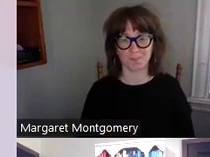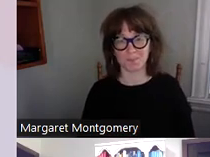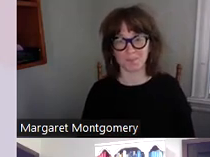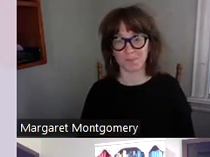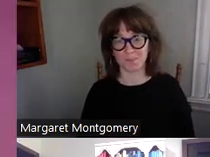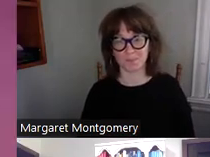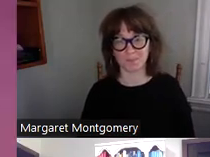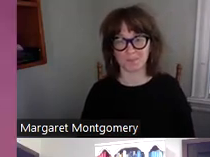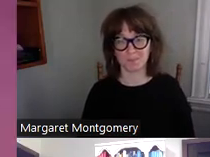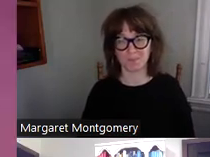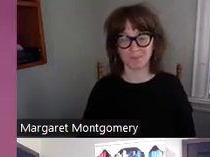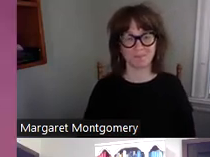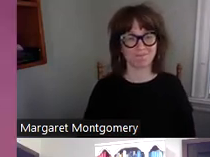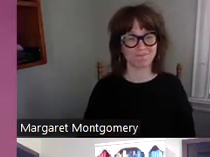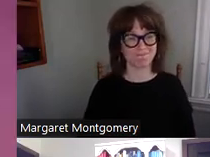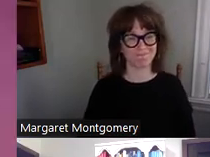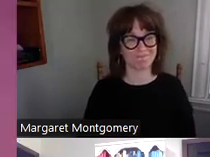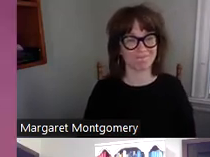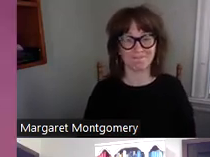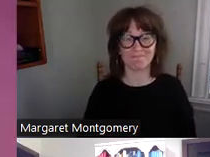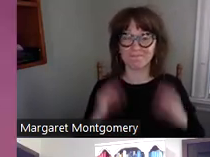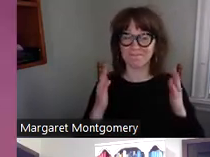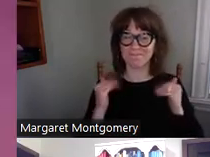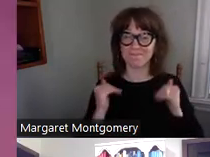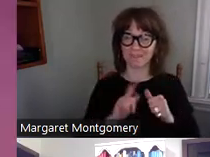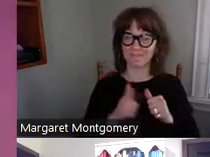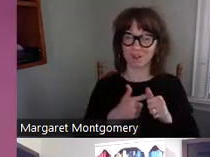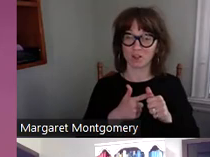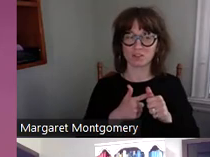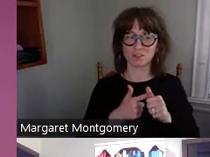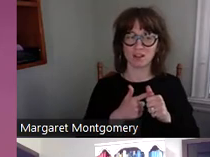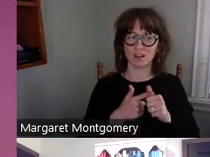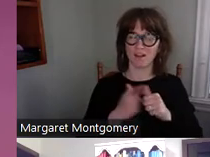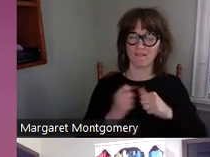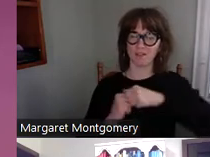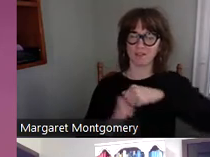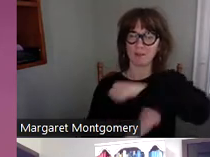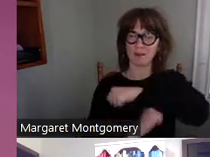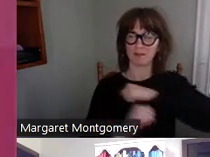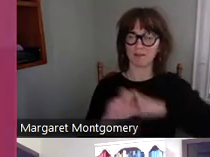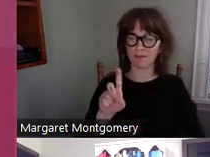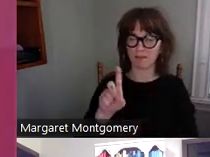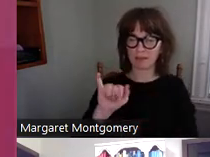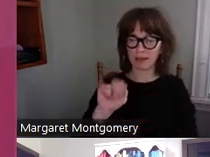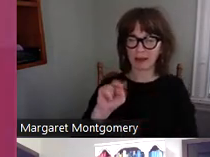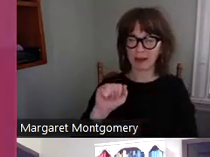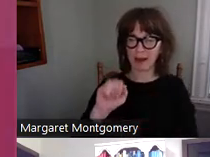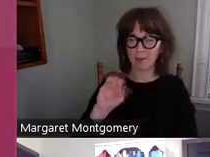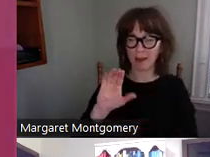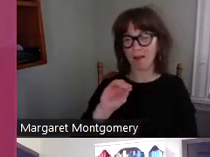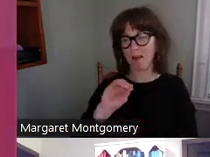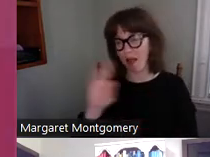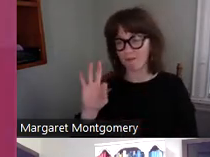So we'll go ahead and start with understanding 12:08:40 the fundamental. Yeah, yes. So again,